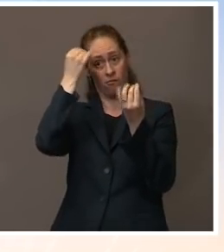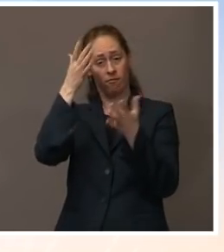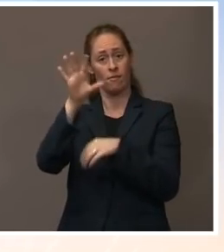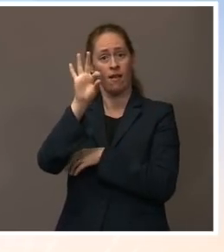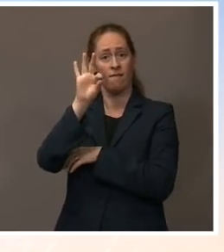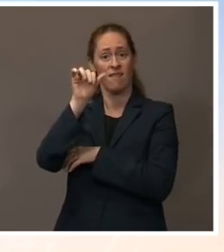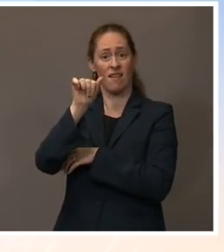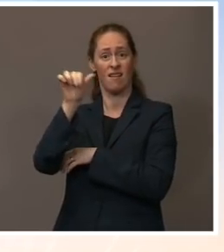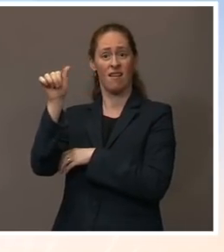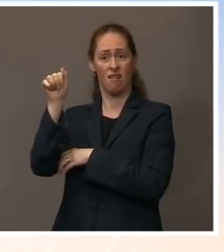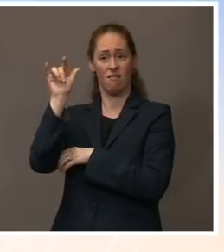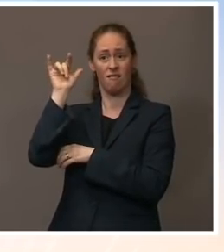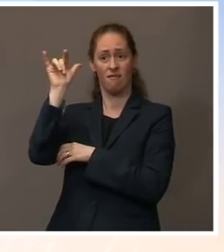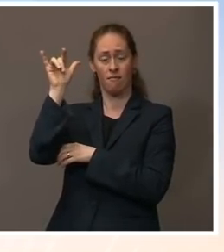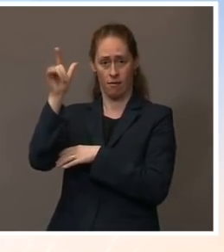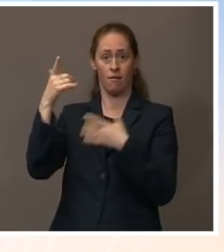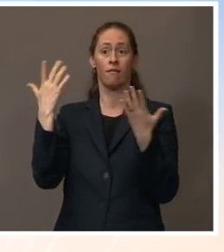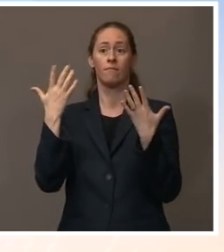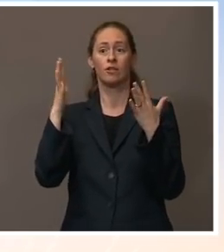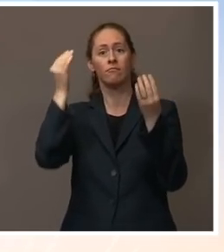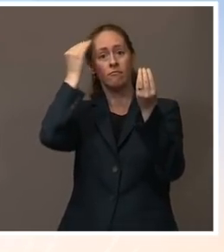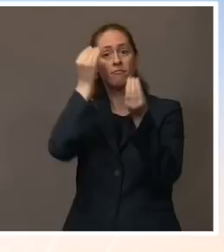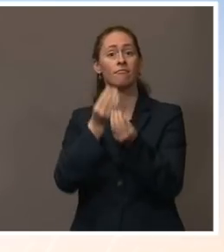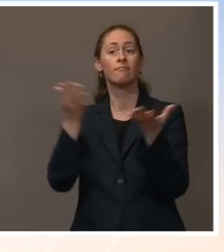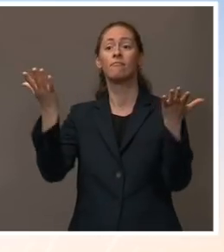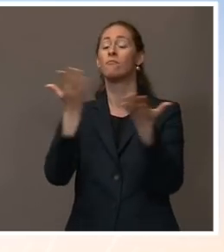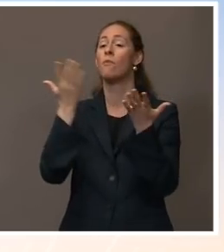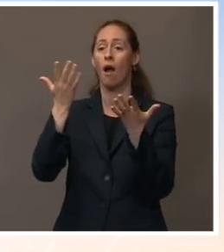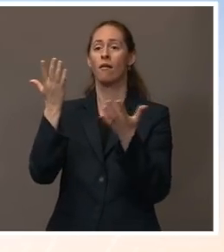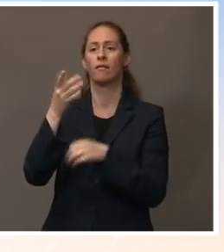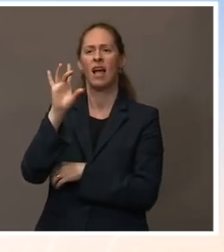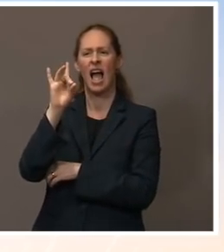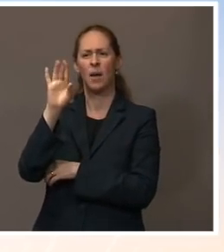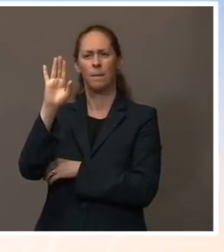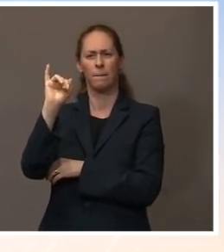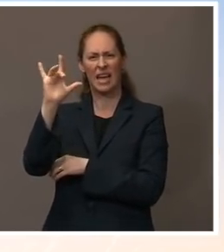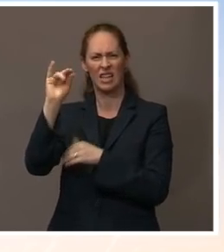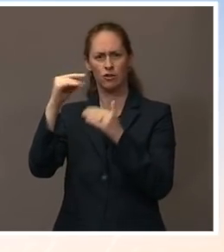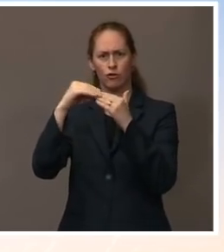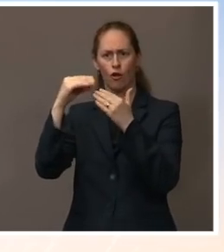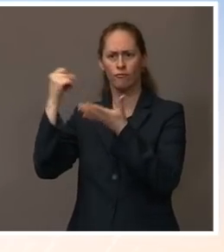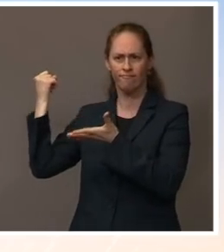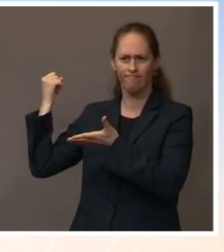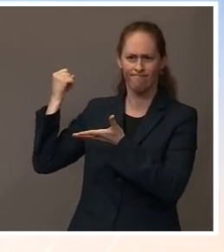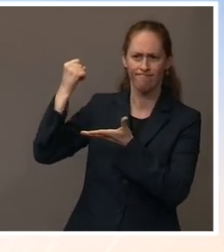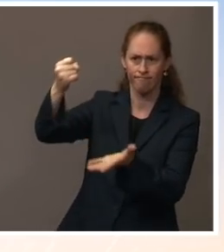Administration -- announced it will award $8 billion in airport rescue grants from the American Rescue Plan